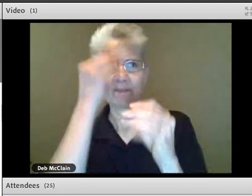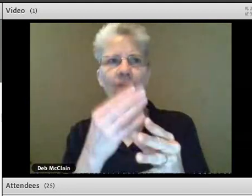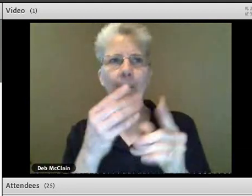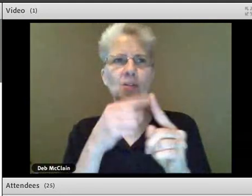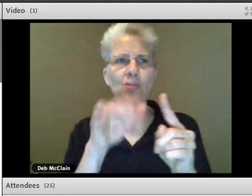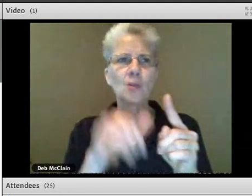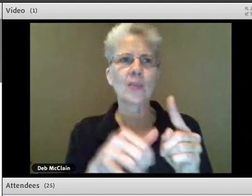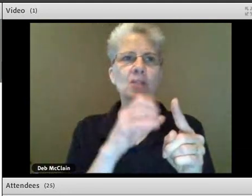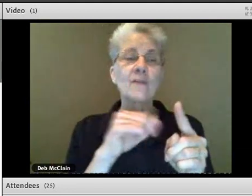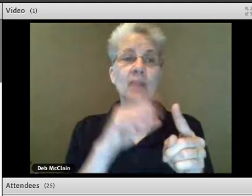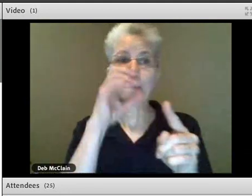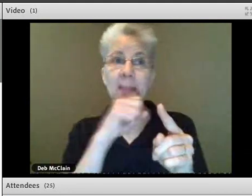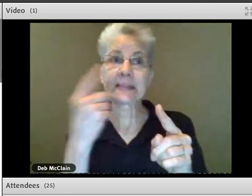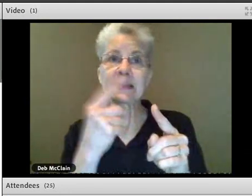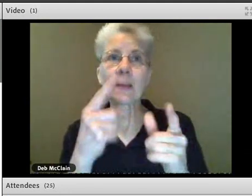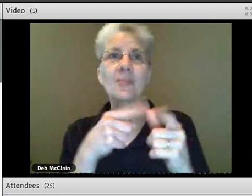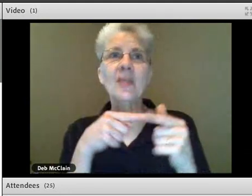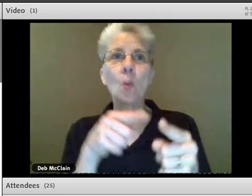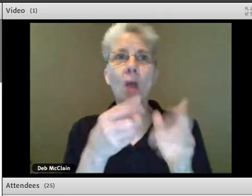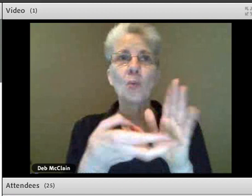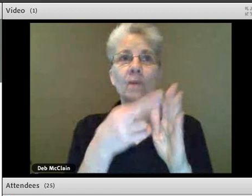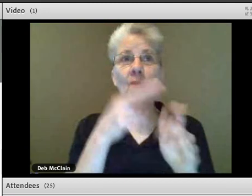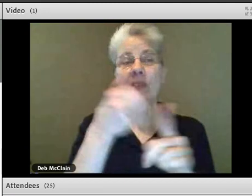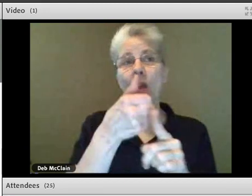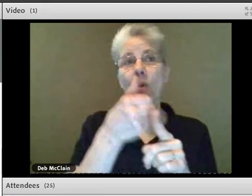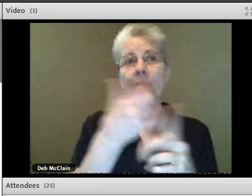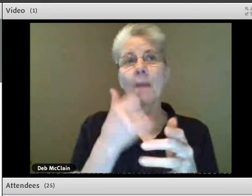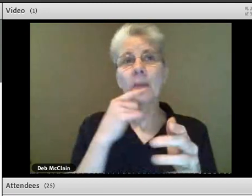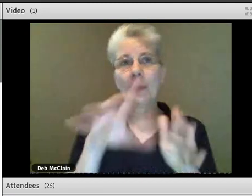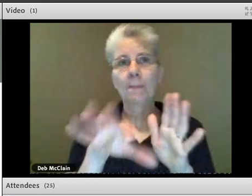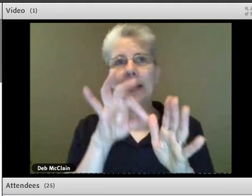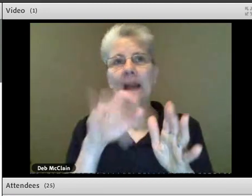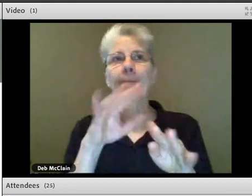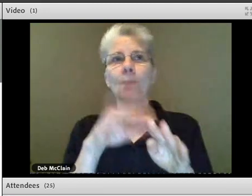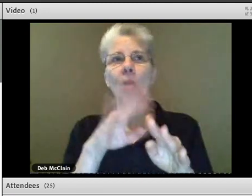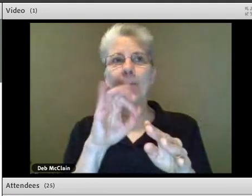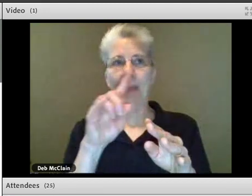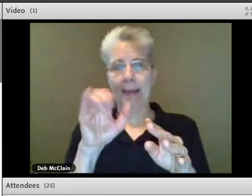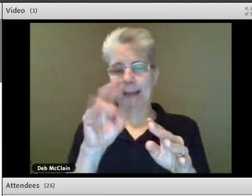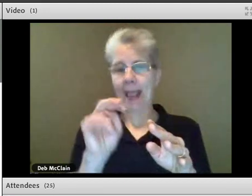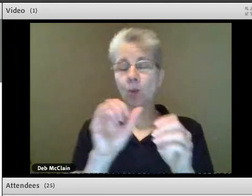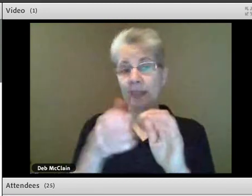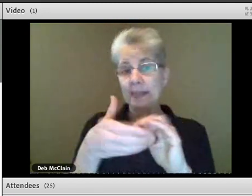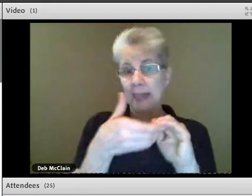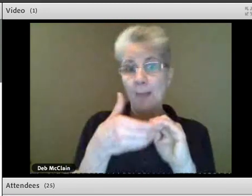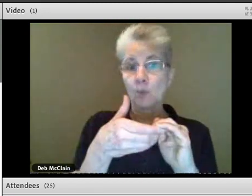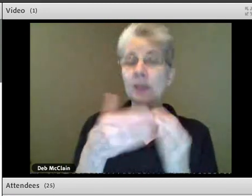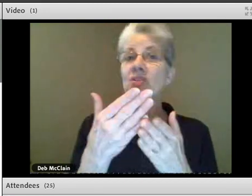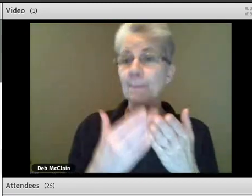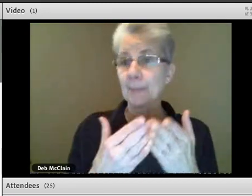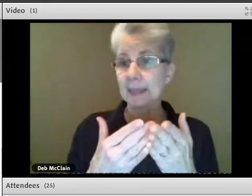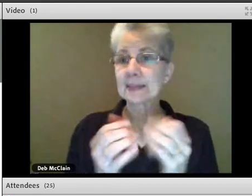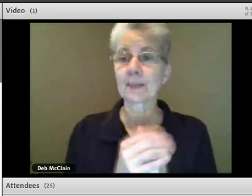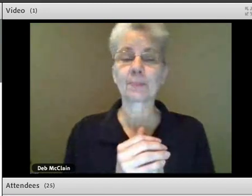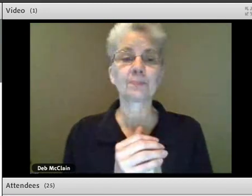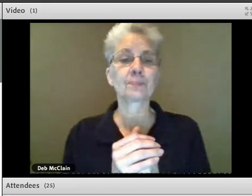so if they miss something while they're reviewing on their own, they might be able to pick it up on the back end with this collaboration piece.